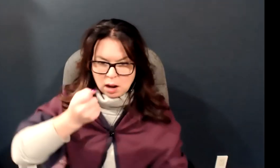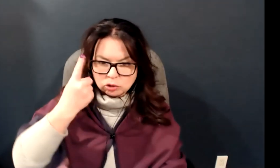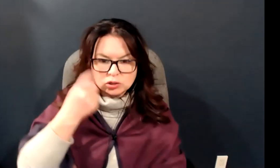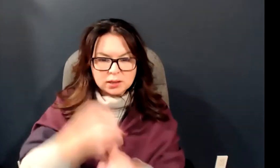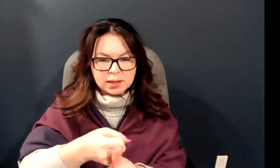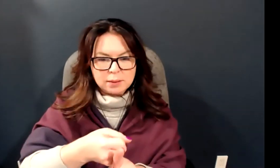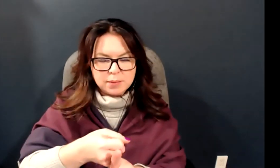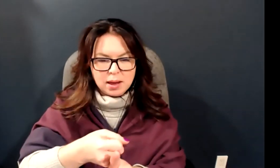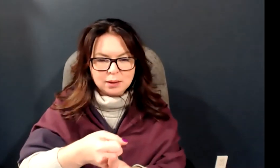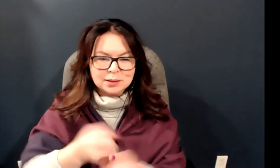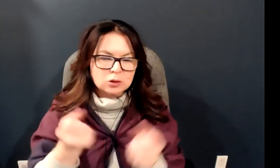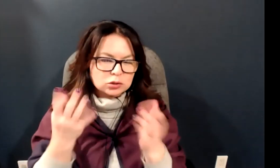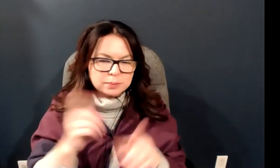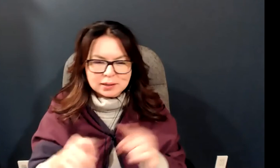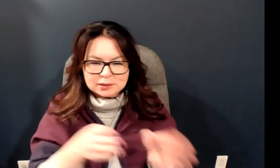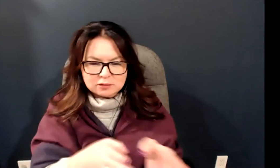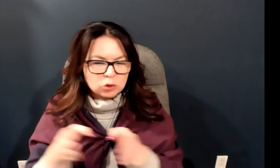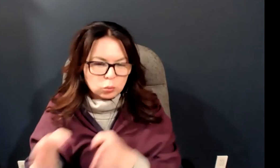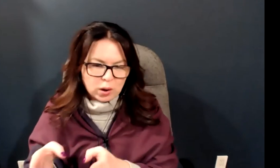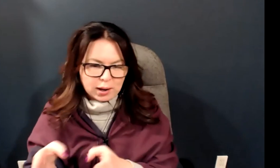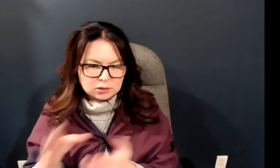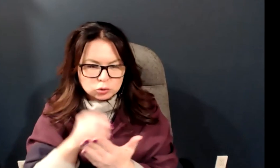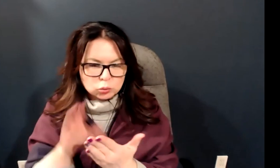like a no brainer to us. And the fact that it was that, that same, basically, that same